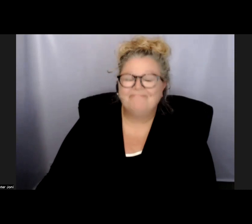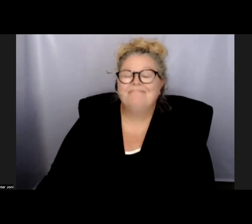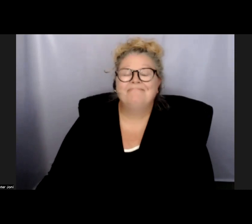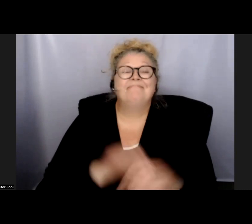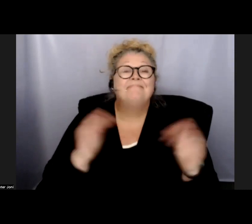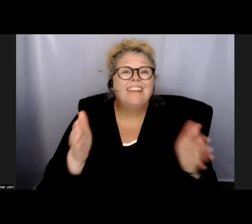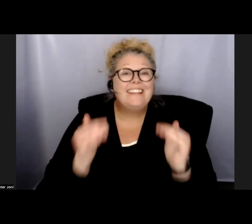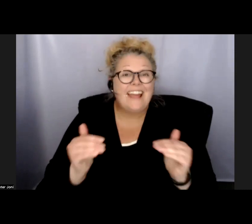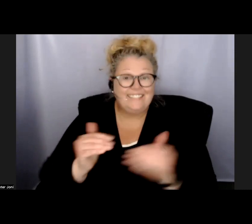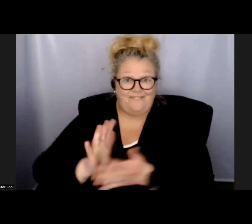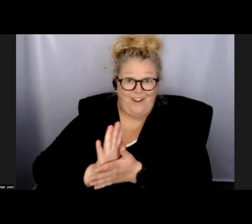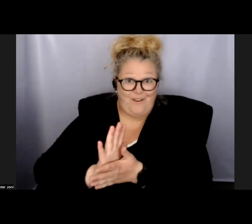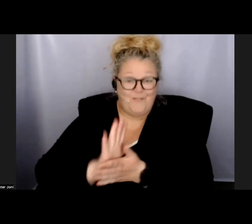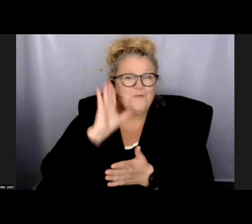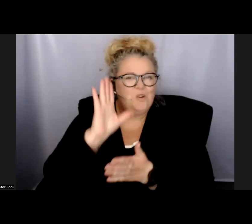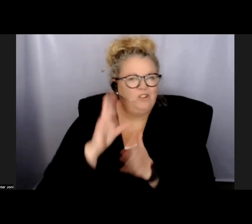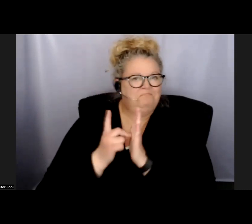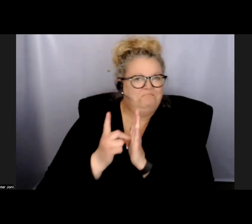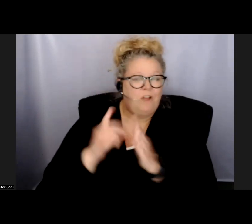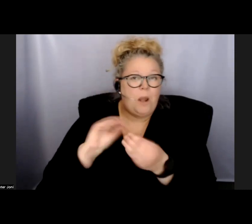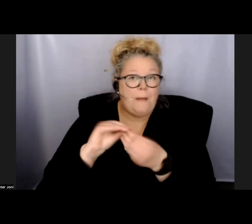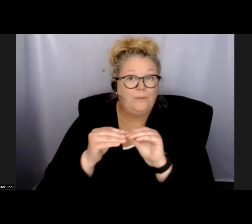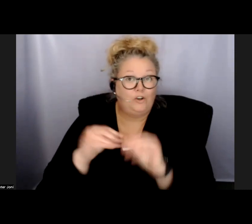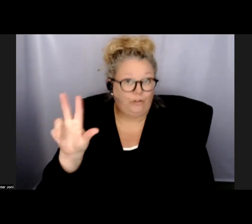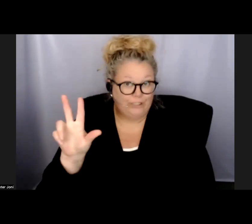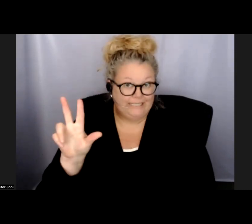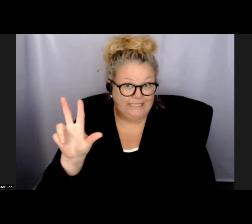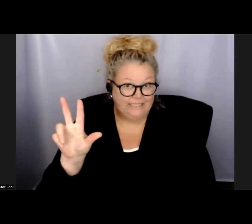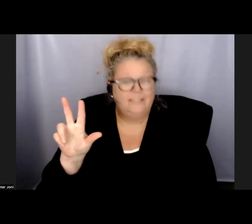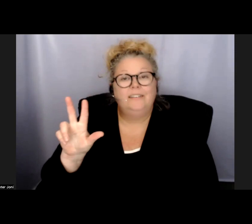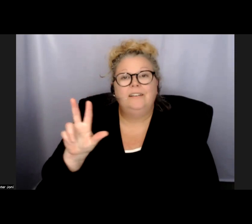will be demonstration video number three and we're going to have an appointment where a hard